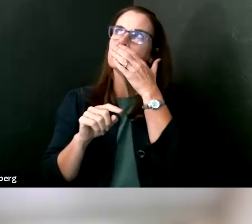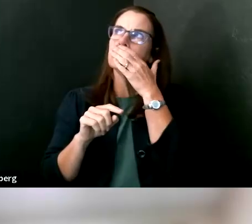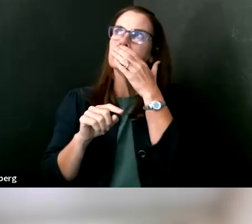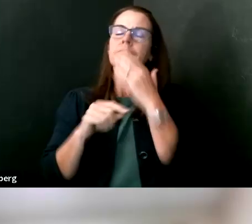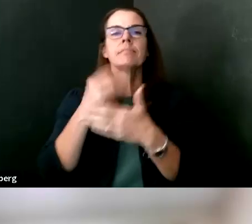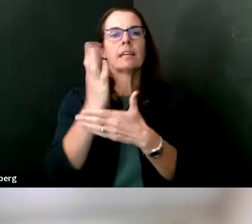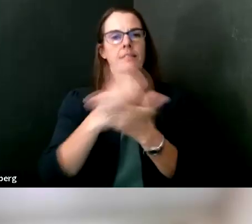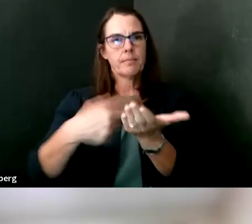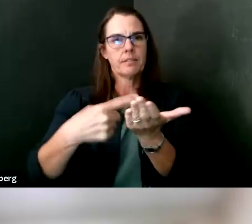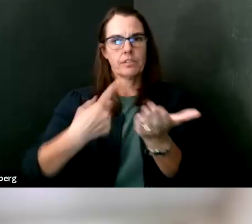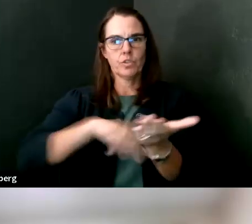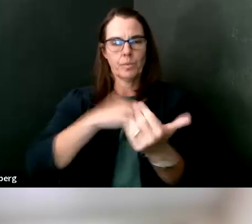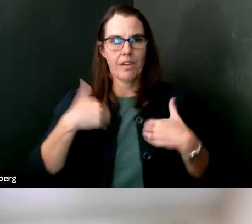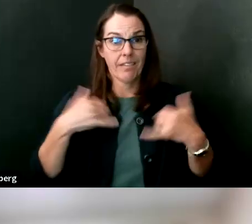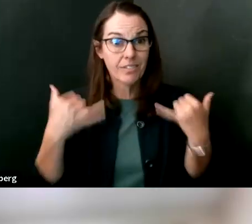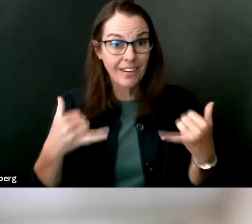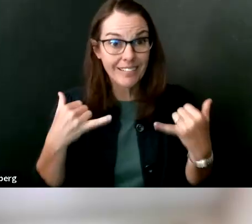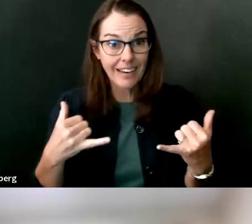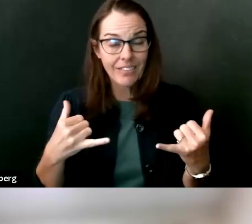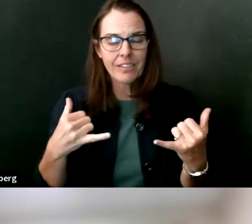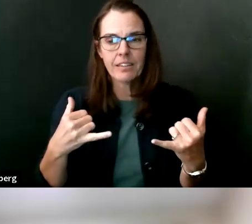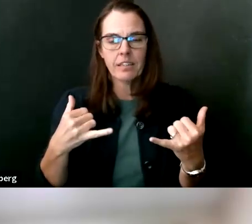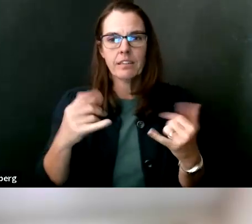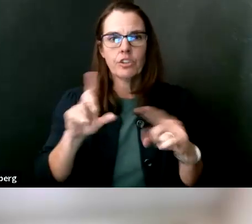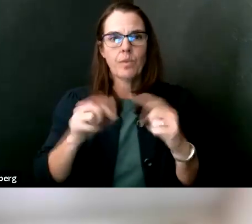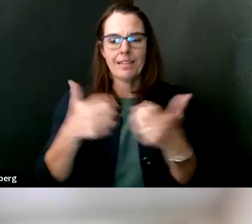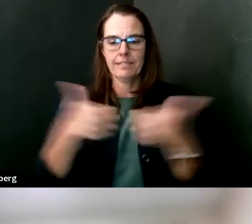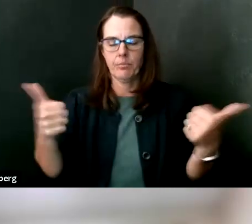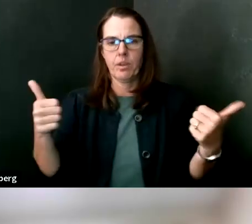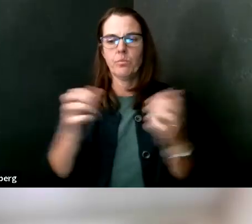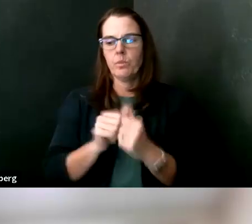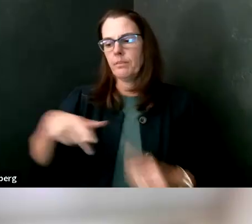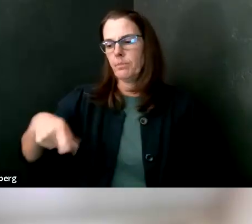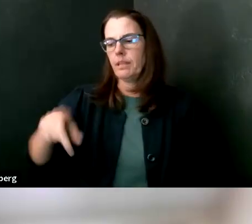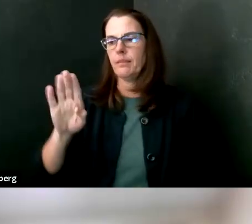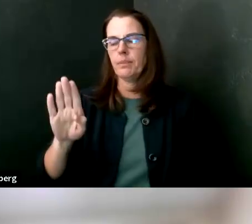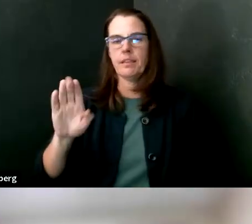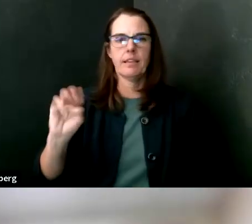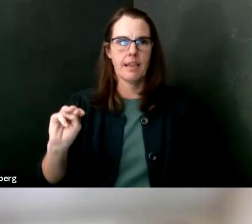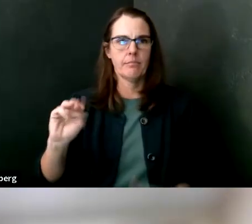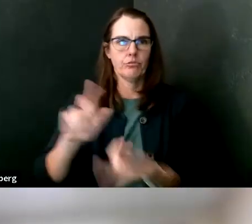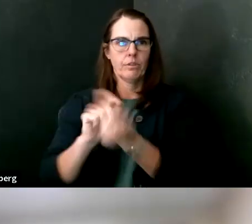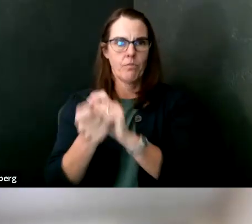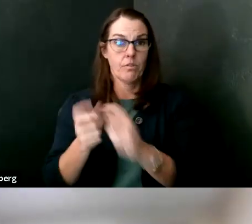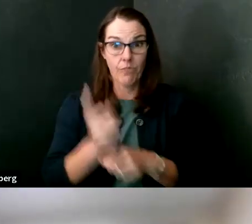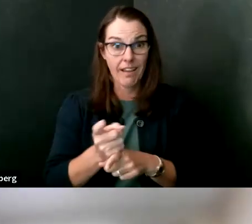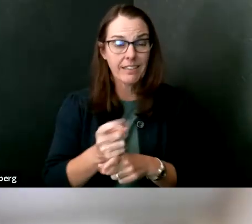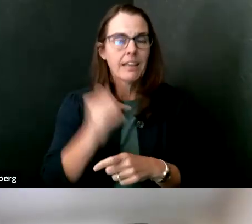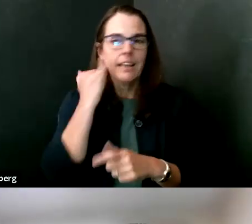discussions we're having right now with PBM reform and things right so you if there's not pharmacies